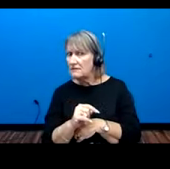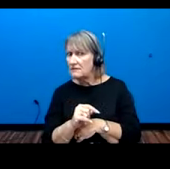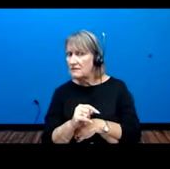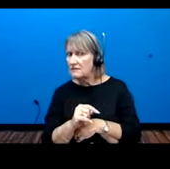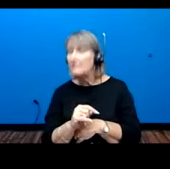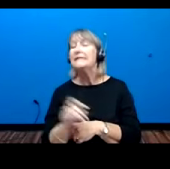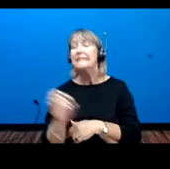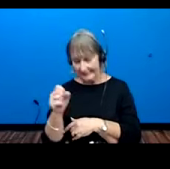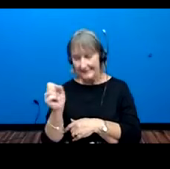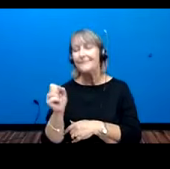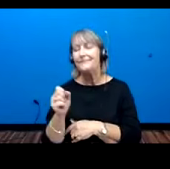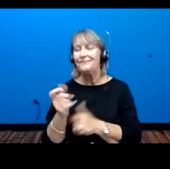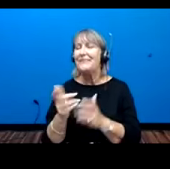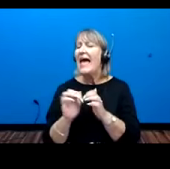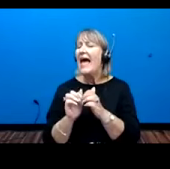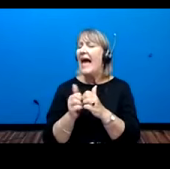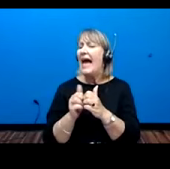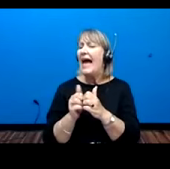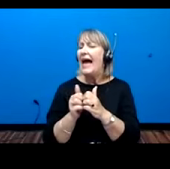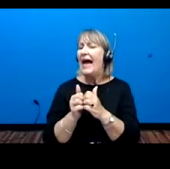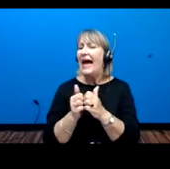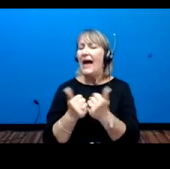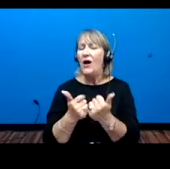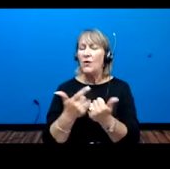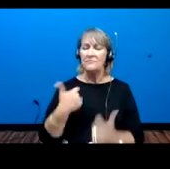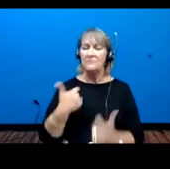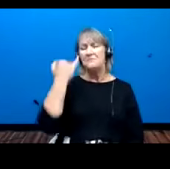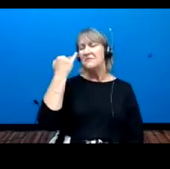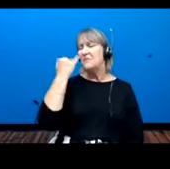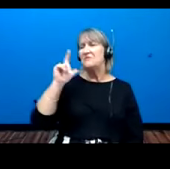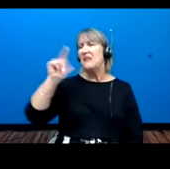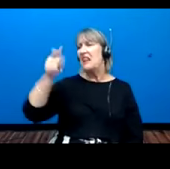Sam: Yes, asking where people can send questions to later.